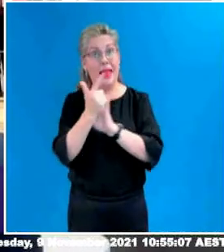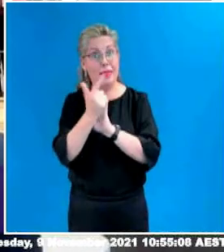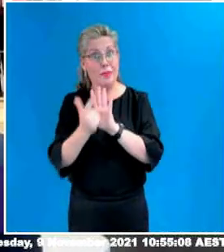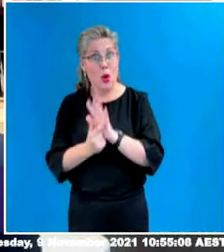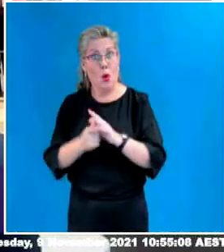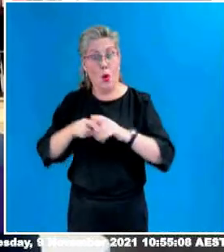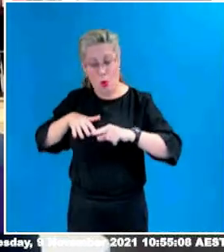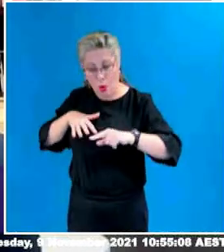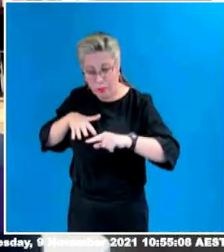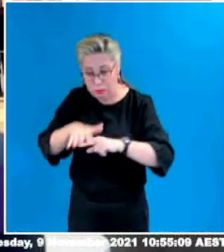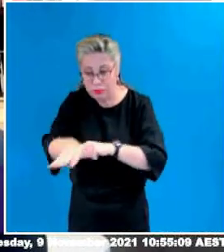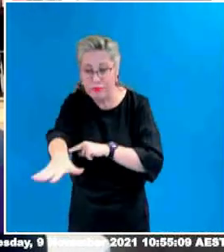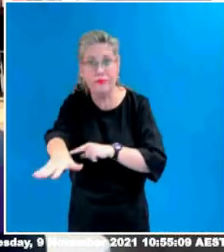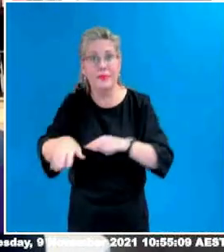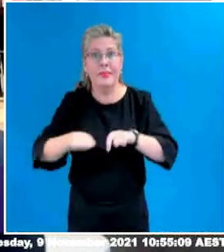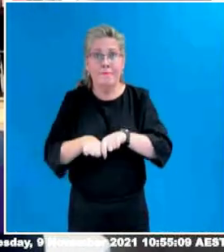obligations on business.